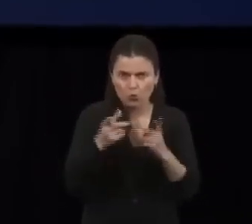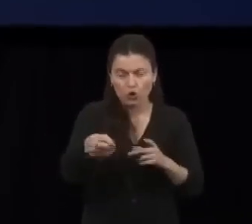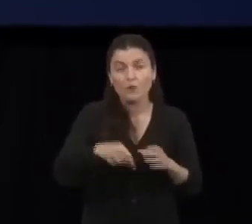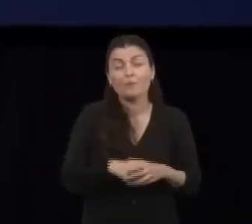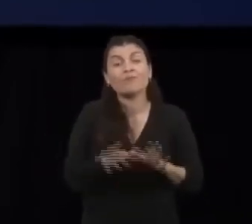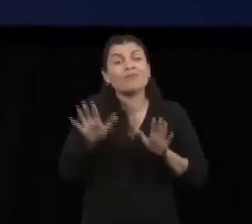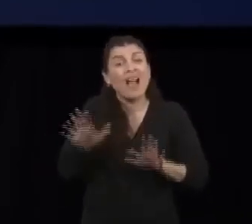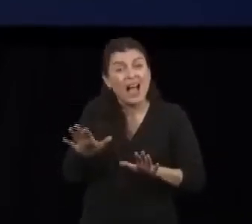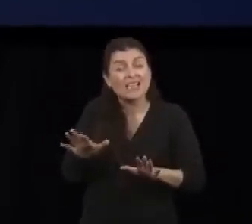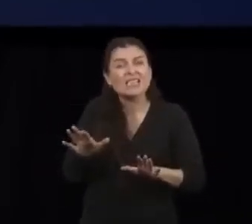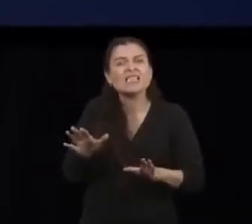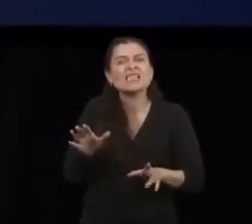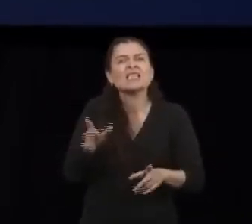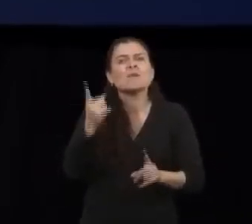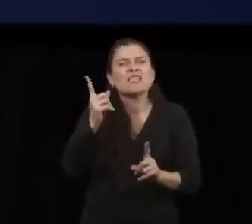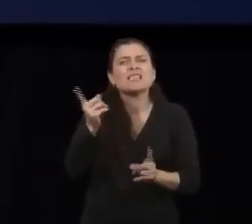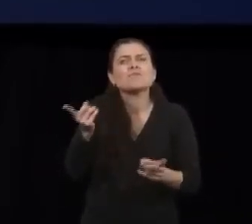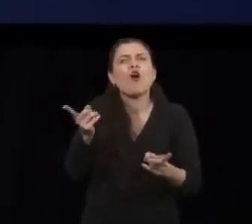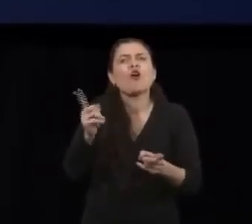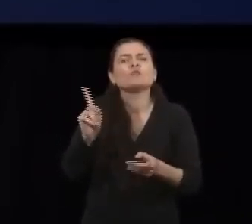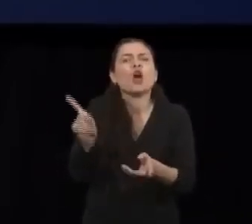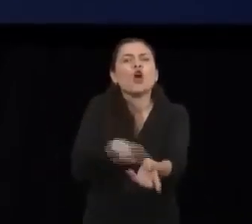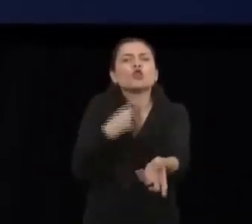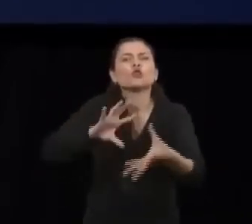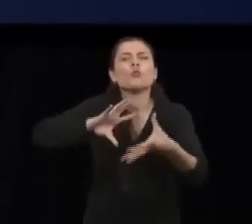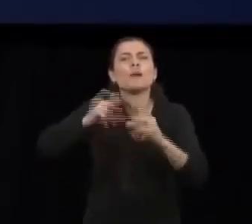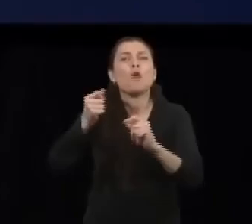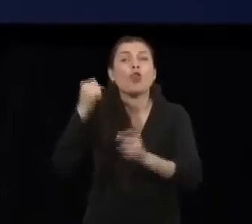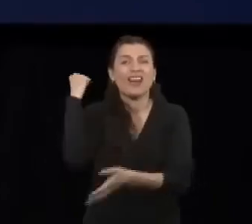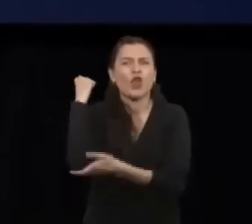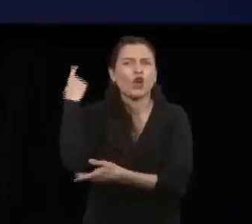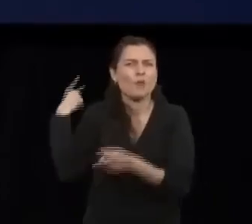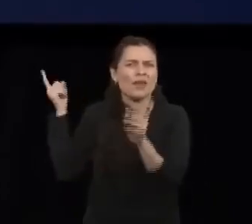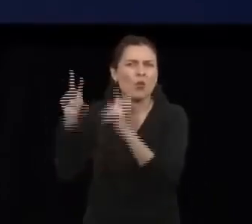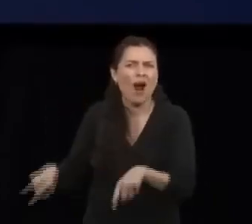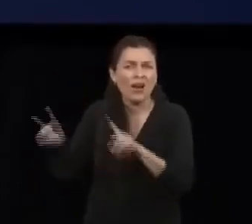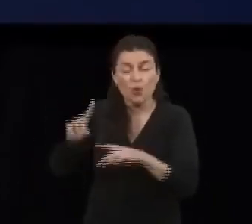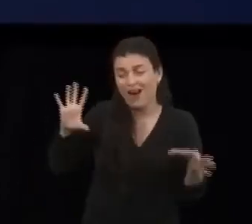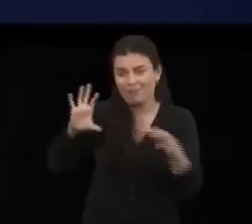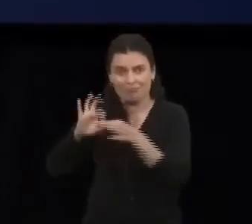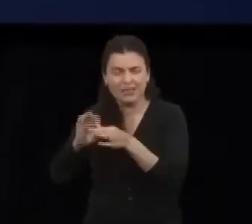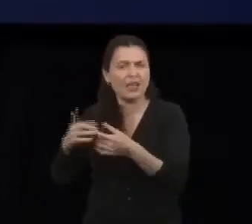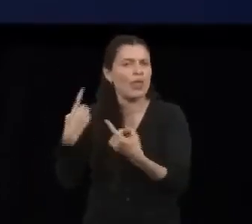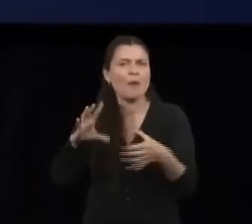in the goods market, which I am now going to explain